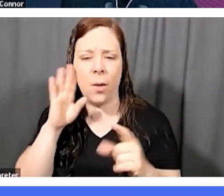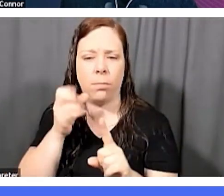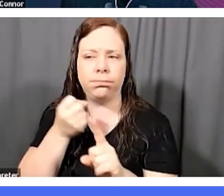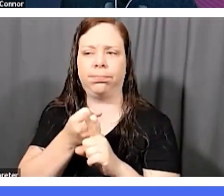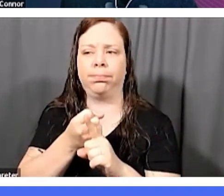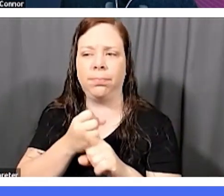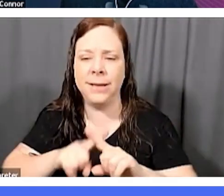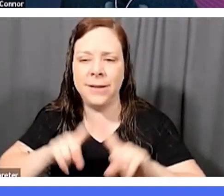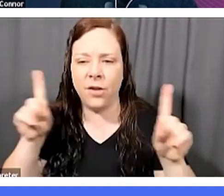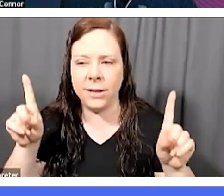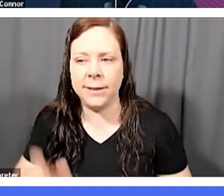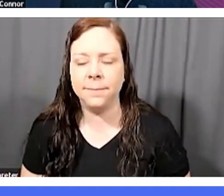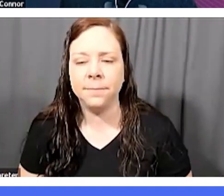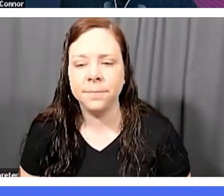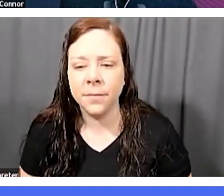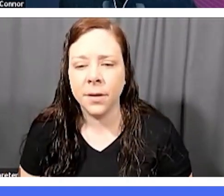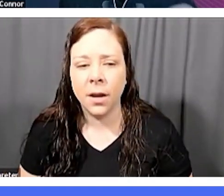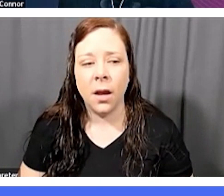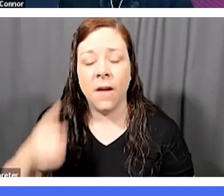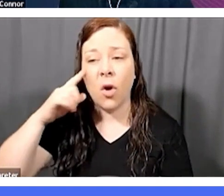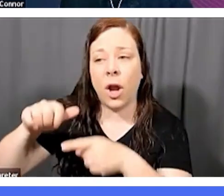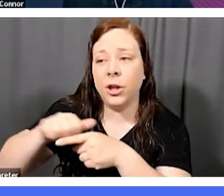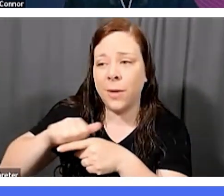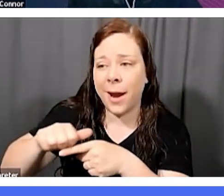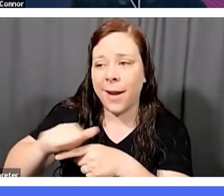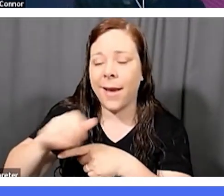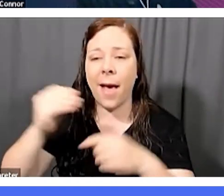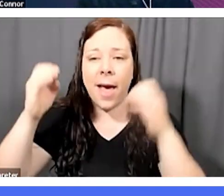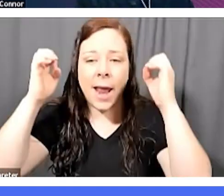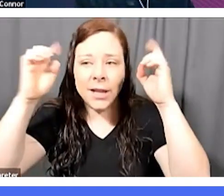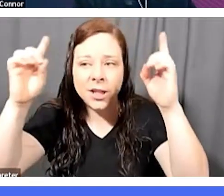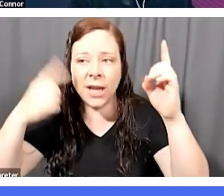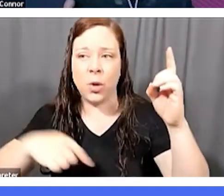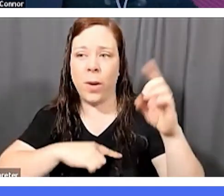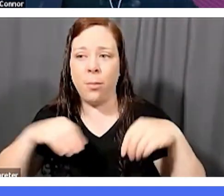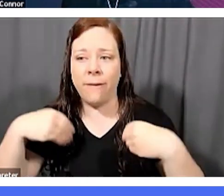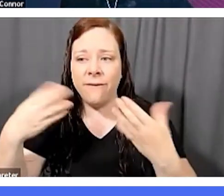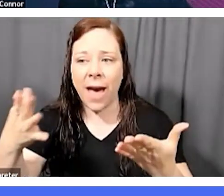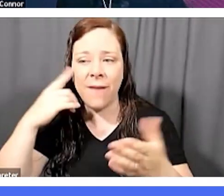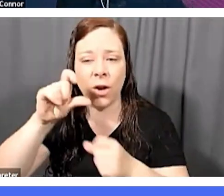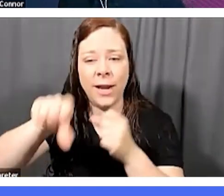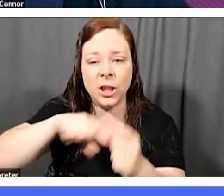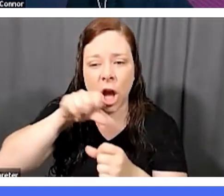for the training and the education that we're providing to each other, to our coworkers and